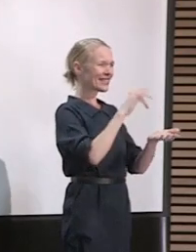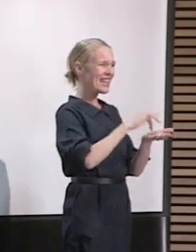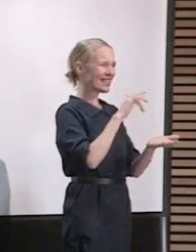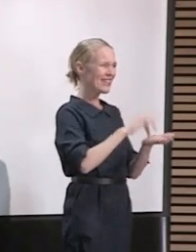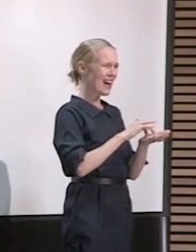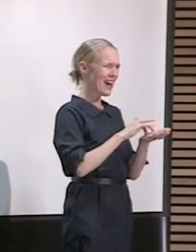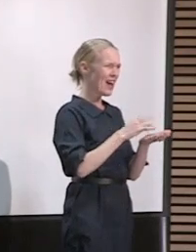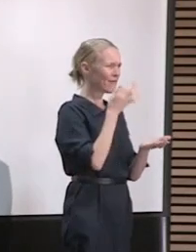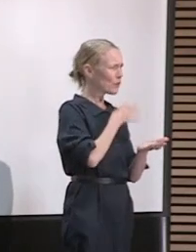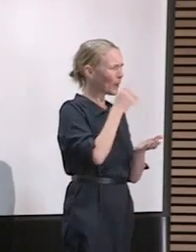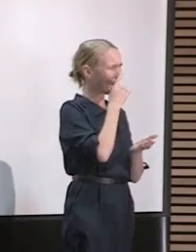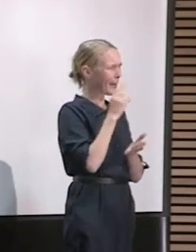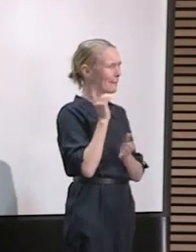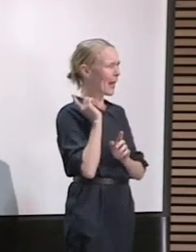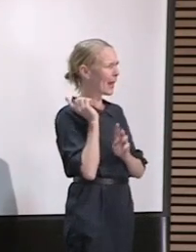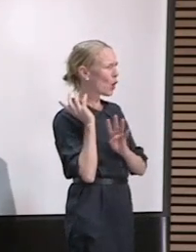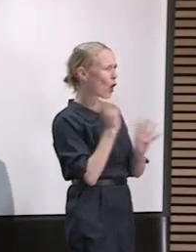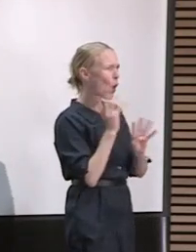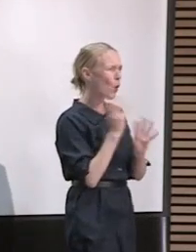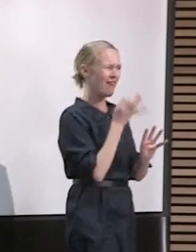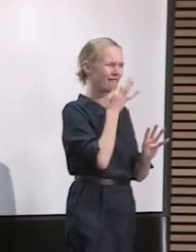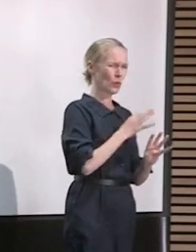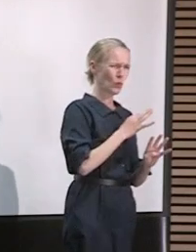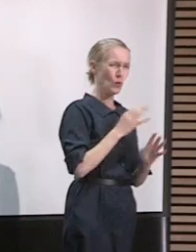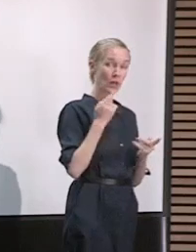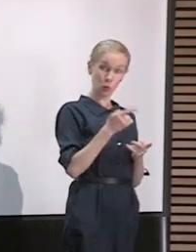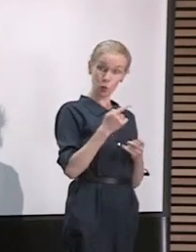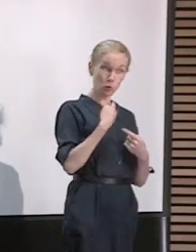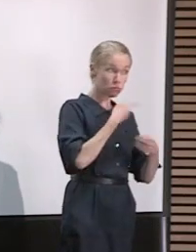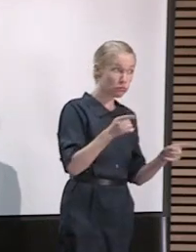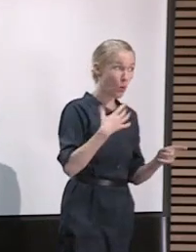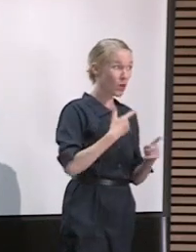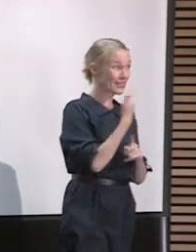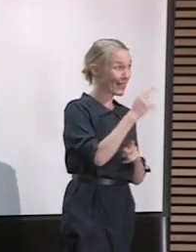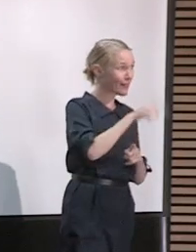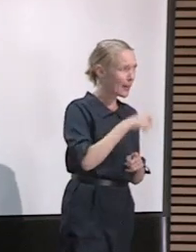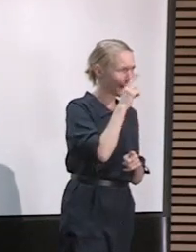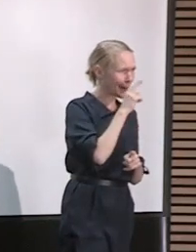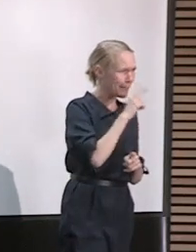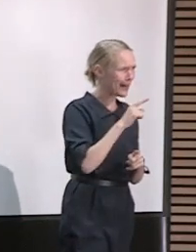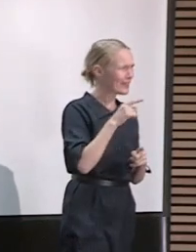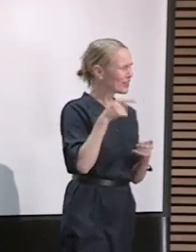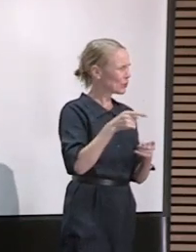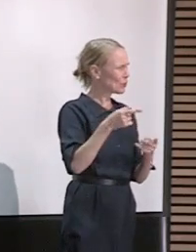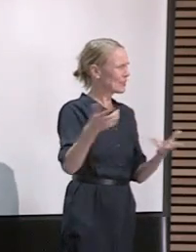The testing centres have been quiet today. How are you actually going to get to that 7,000 tests a day? Are you